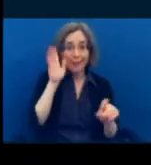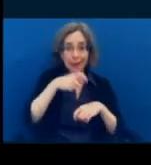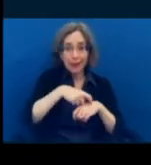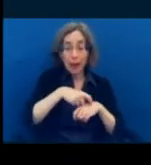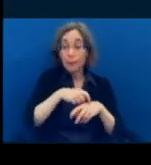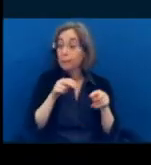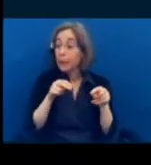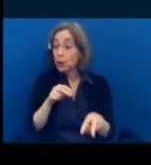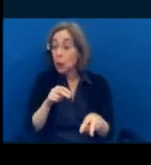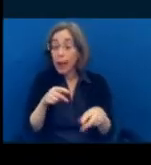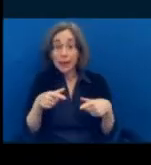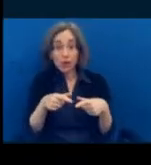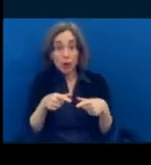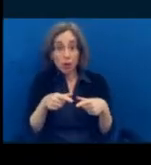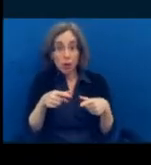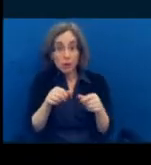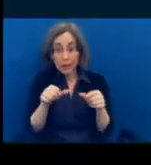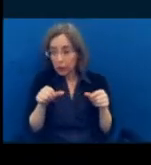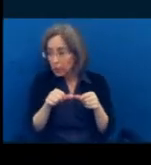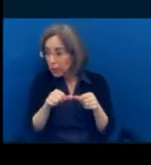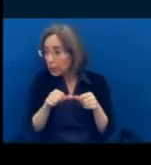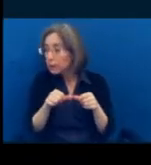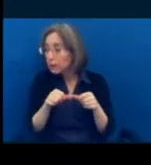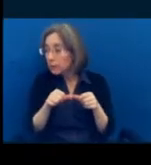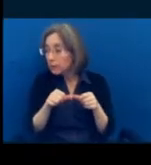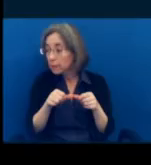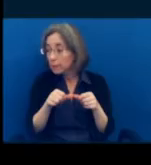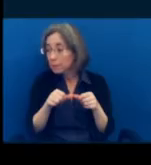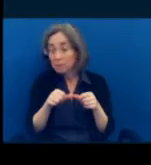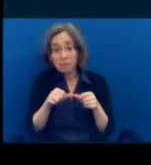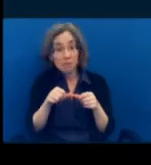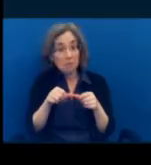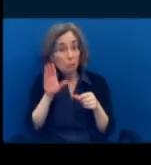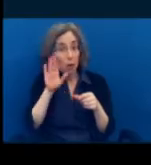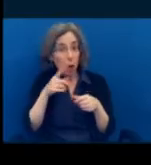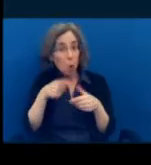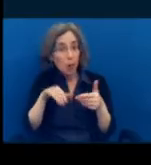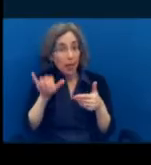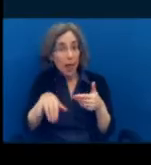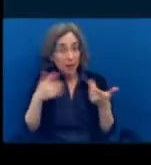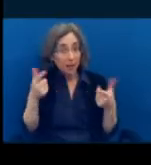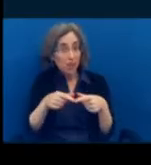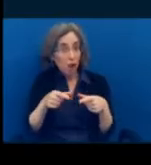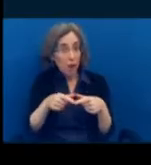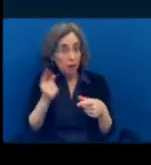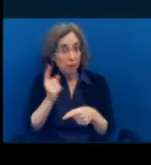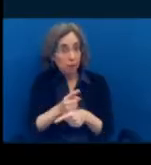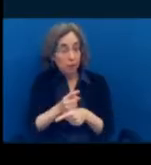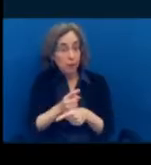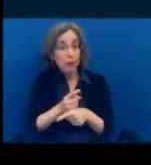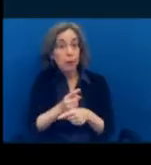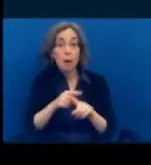GENITALS, WE ALL KNOW WHAT THIS IS, A VAGINA, IF YOU ARE LIKE ME, YOU PROBABLY THOUGHT THIS